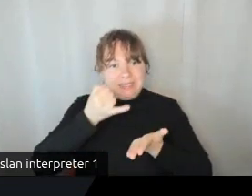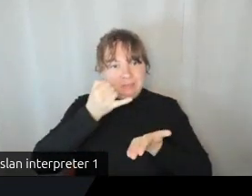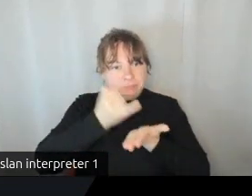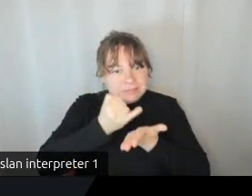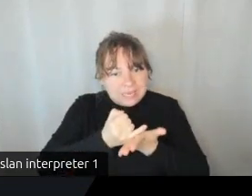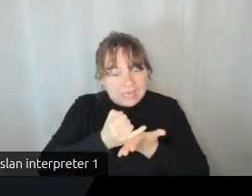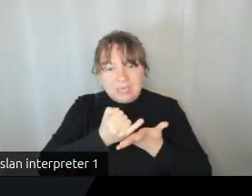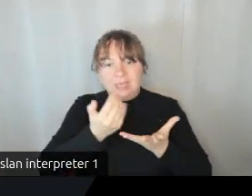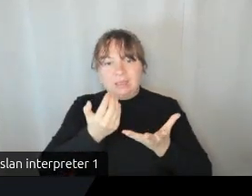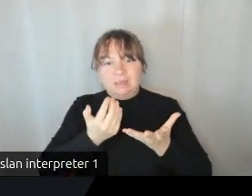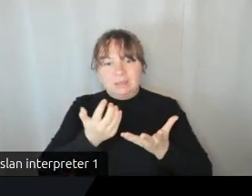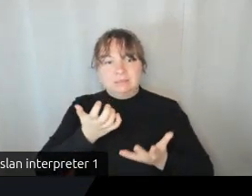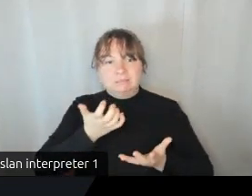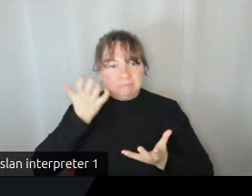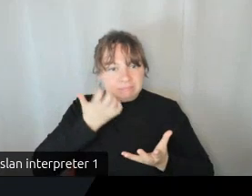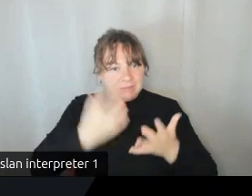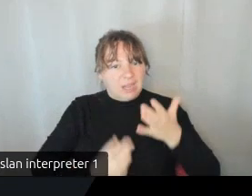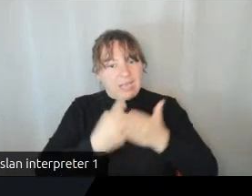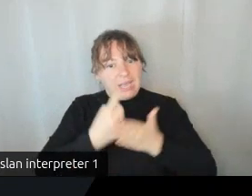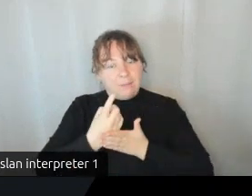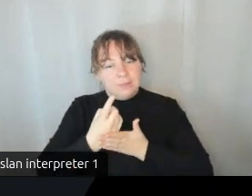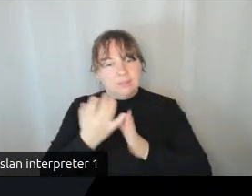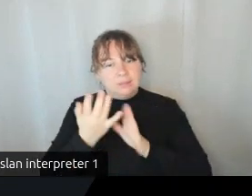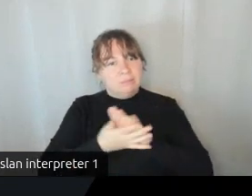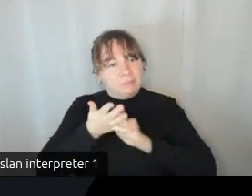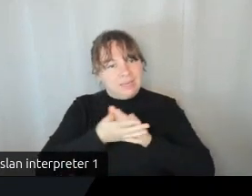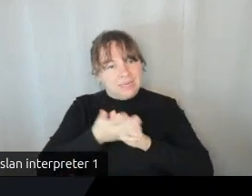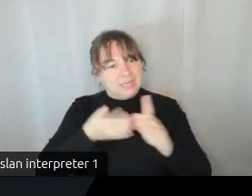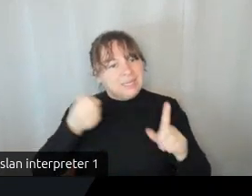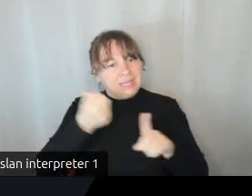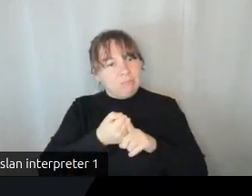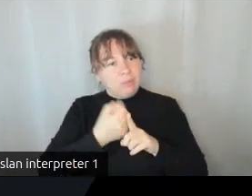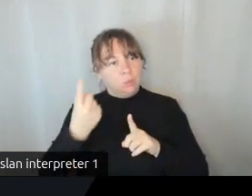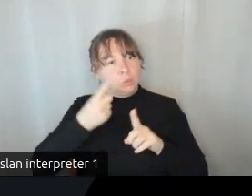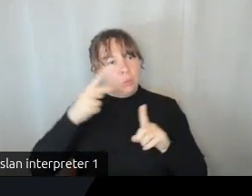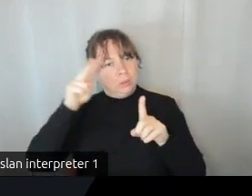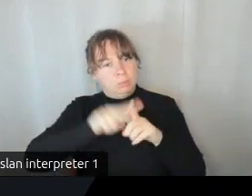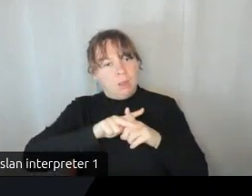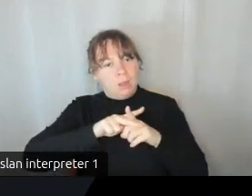for the applicant but it's also to help the court um in deciding whether any variation